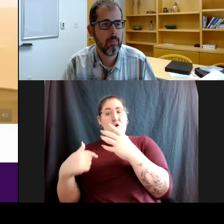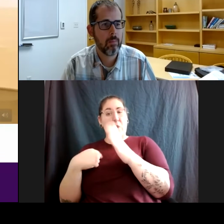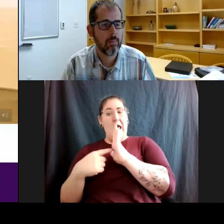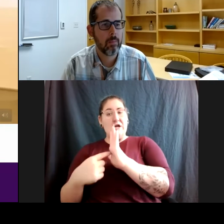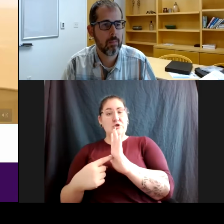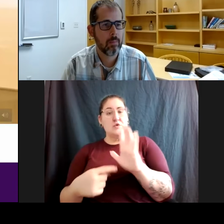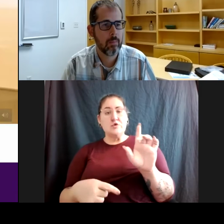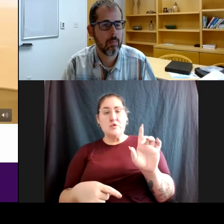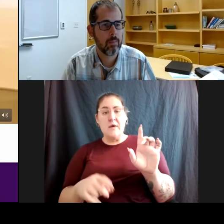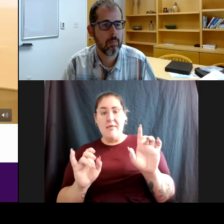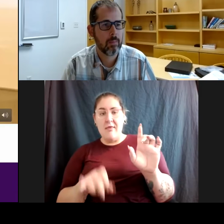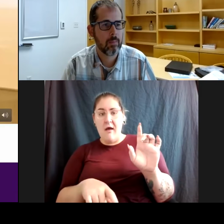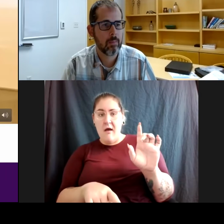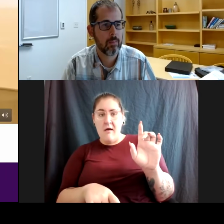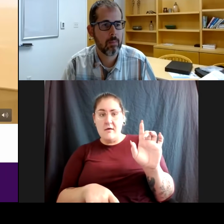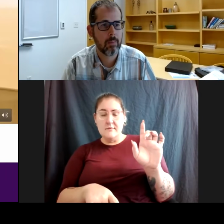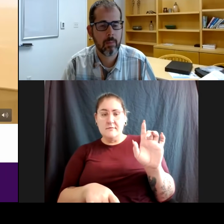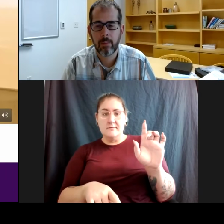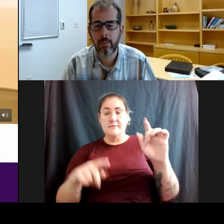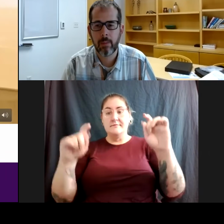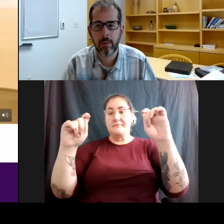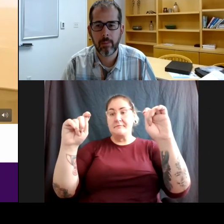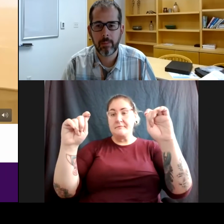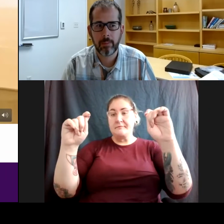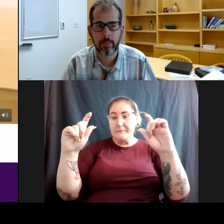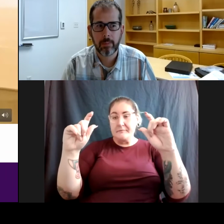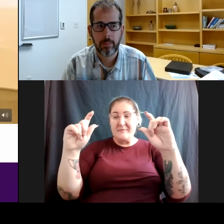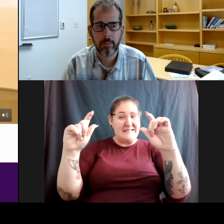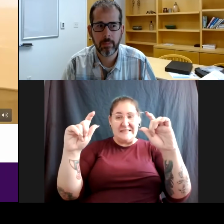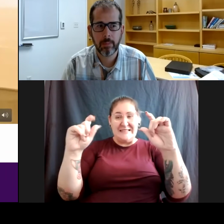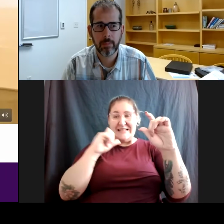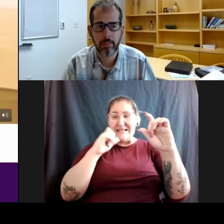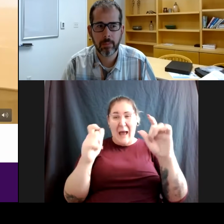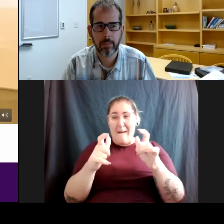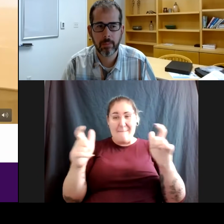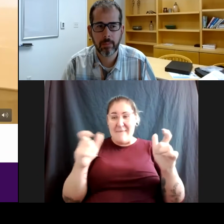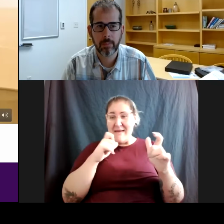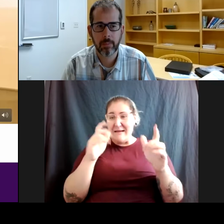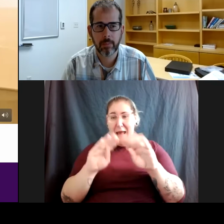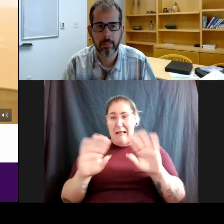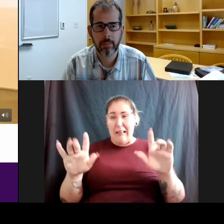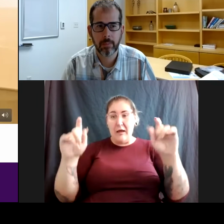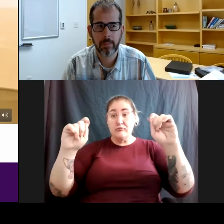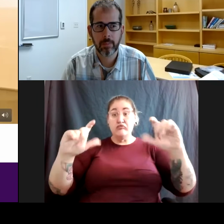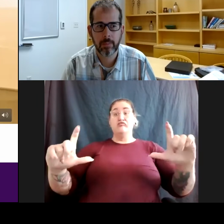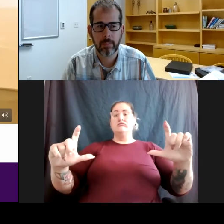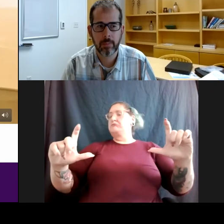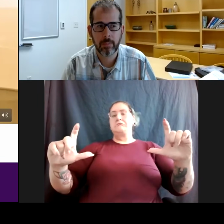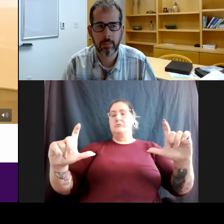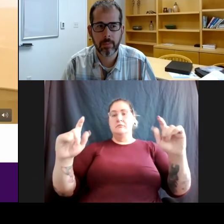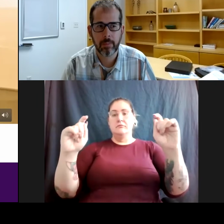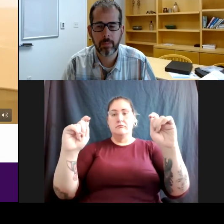small area for the drop-down, for the mega menu that pops out. That is a harder experience,